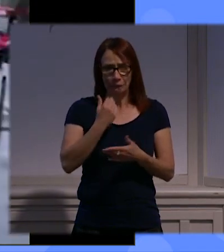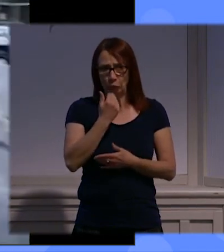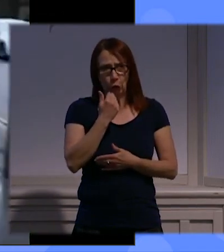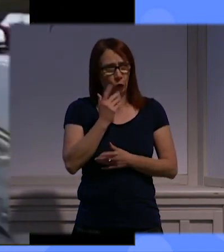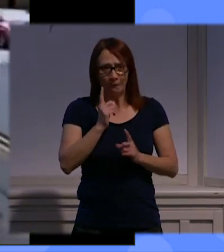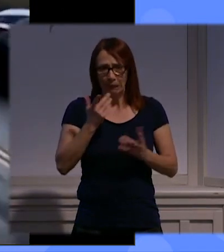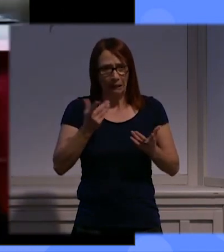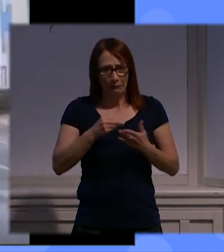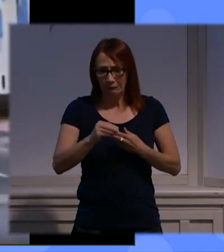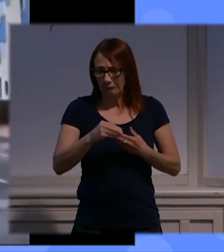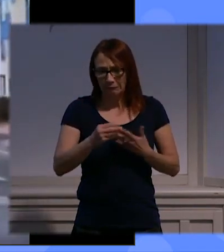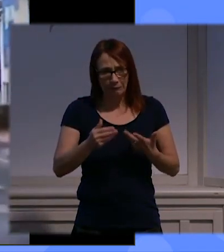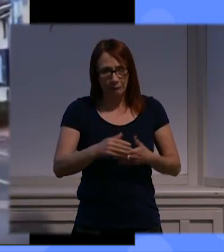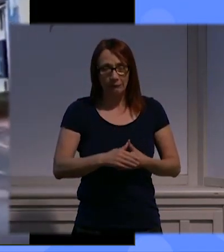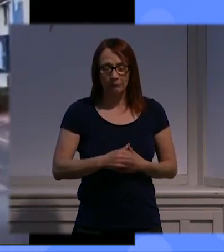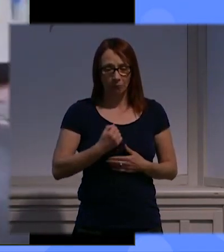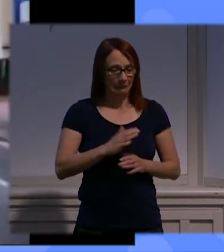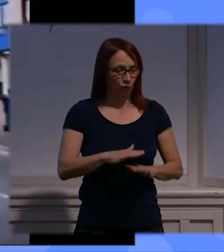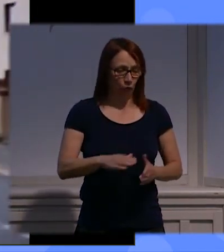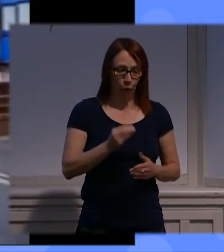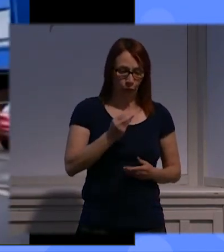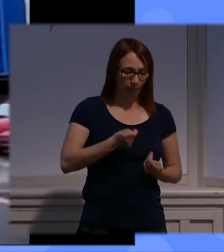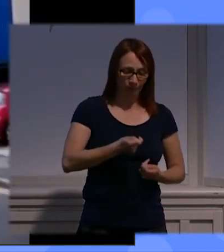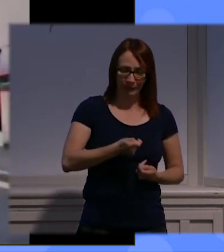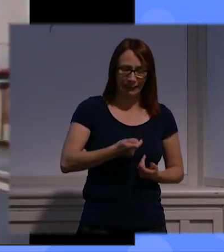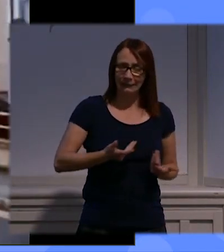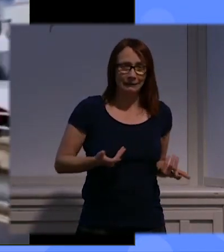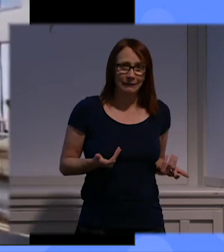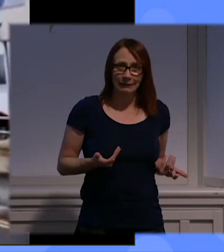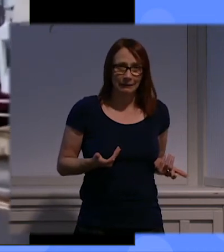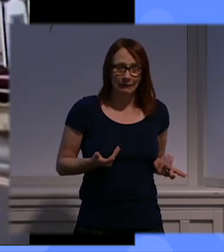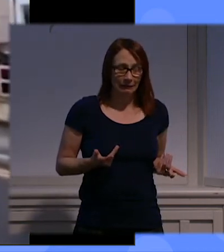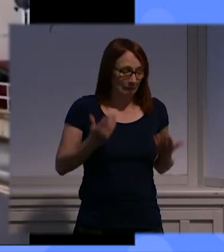when you got kids to feed more not it's just you just done what today next it